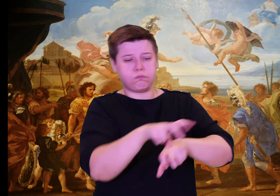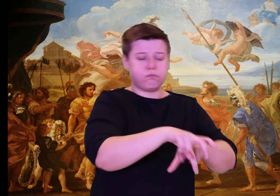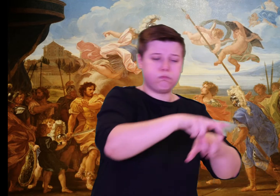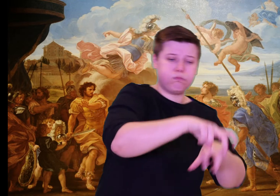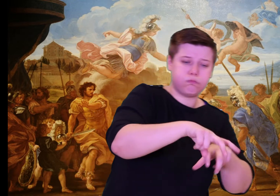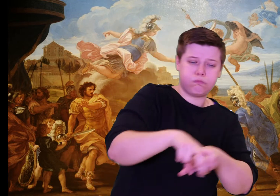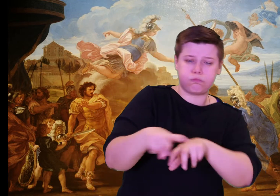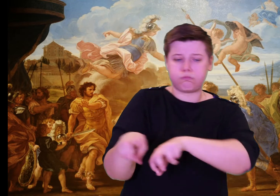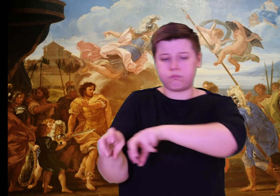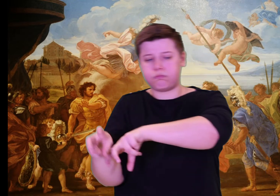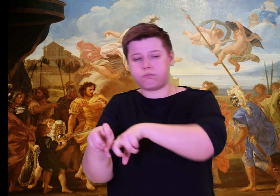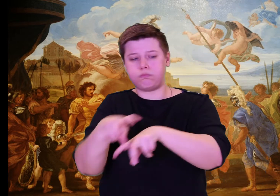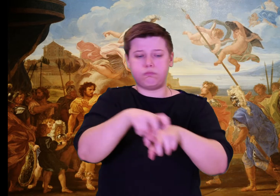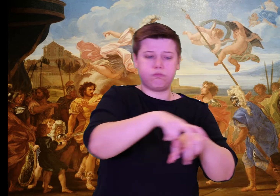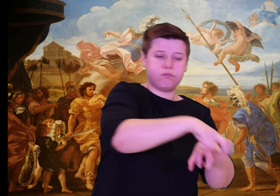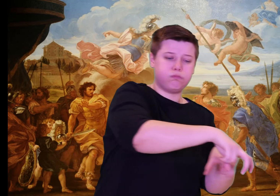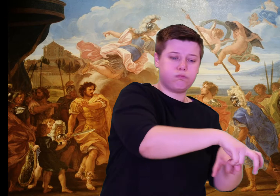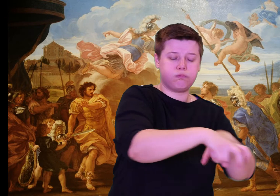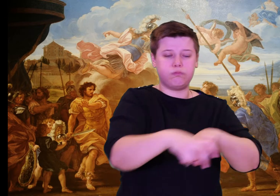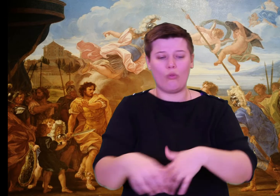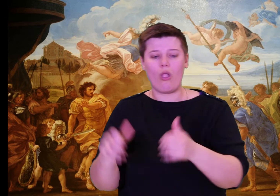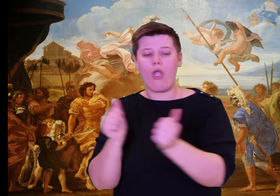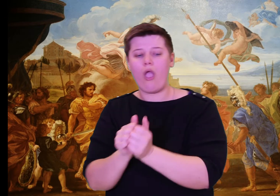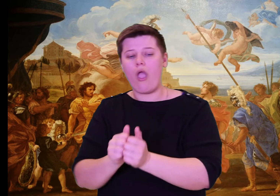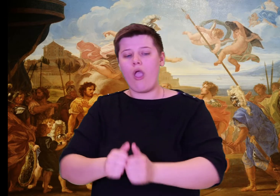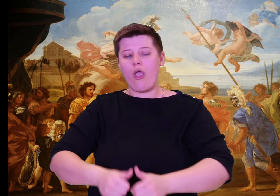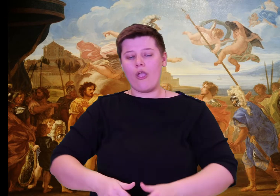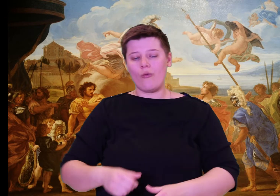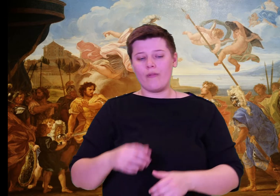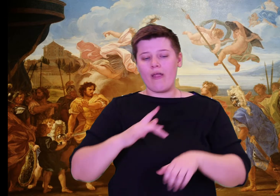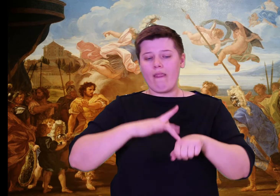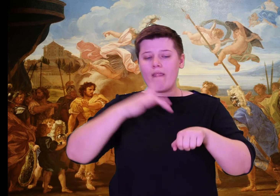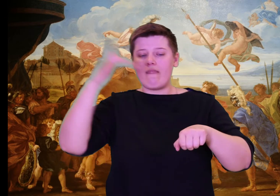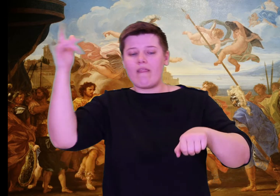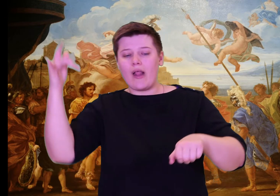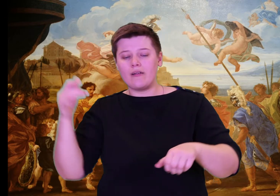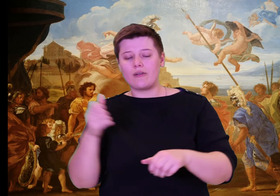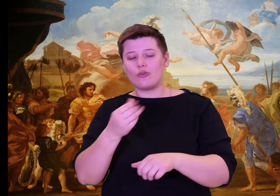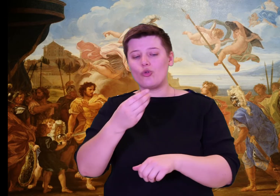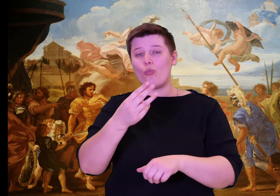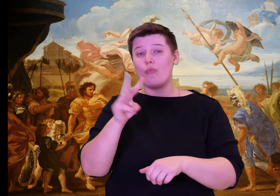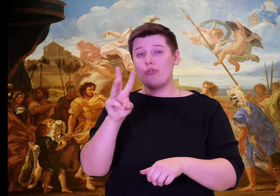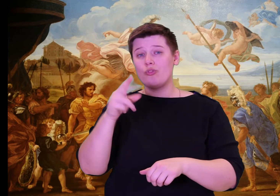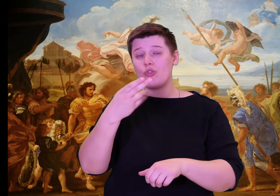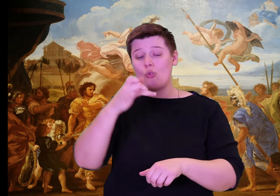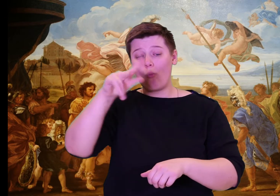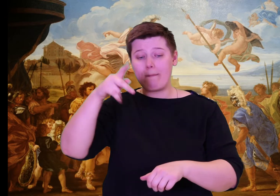Telemachus got in the lovely carriage; Pisistratus, the son of Nestor, followed,